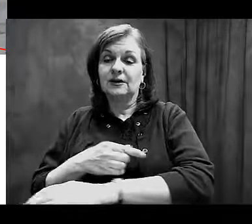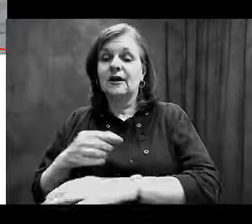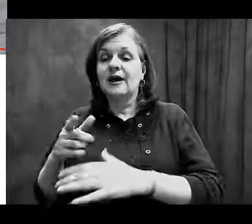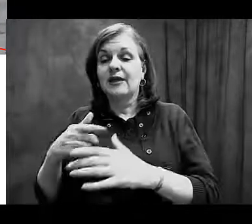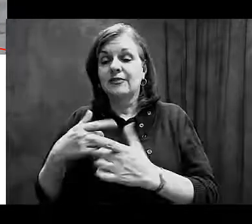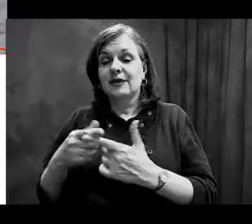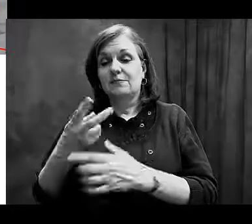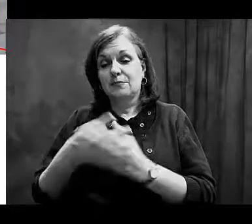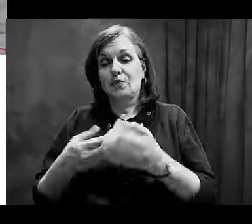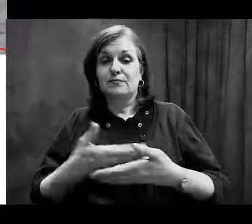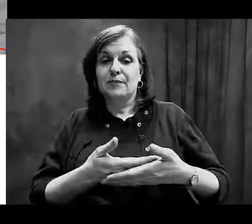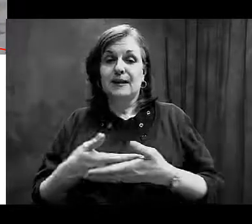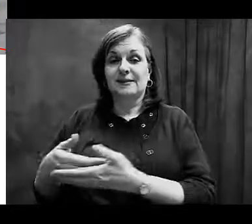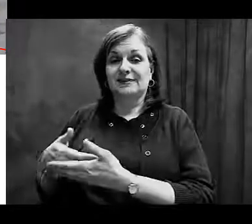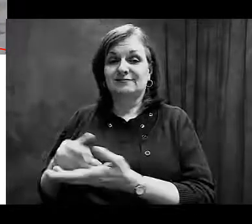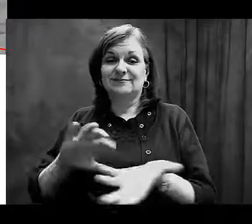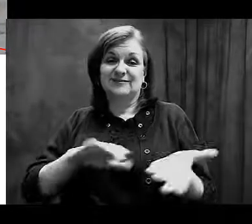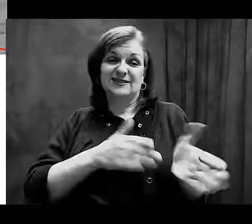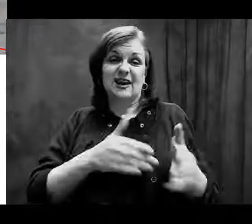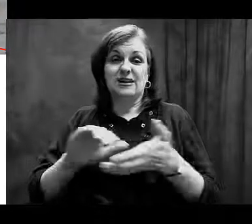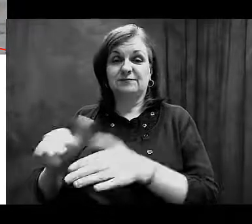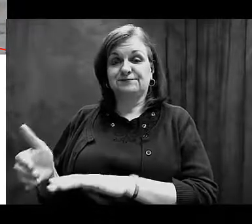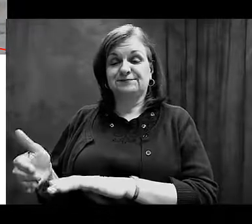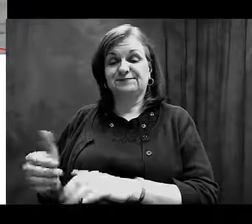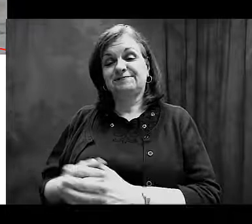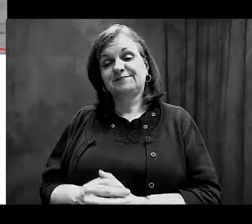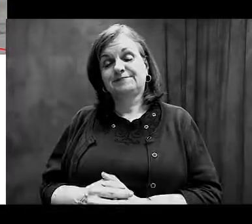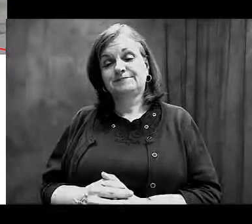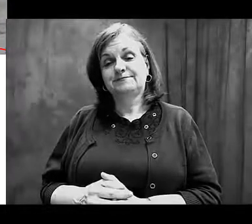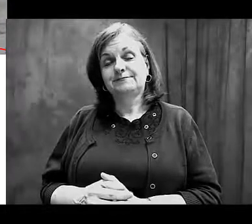they both died but